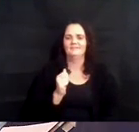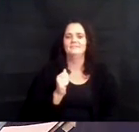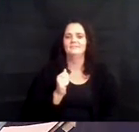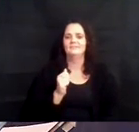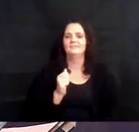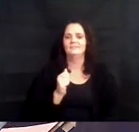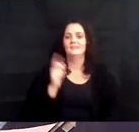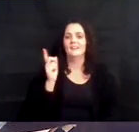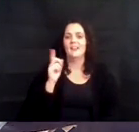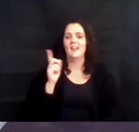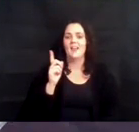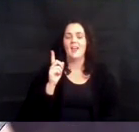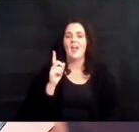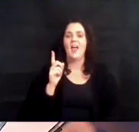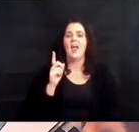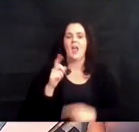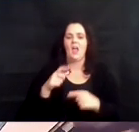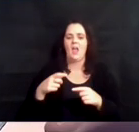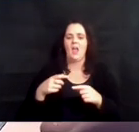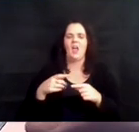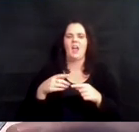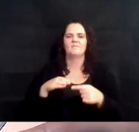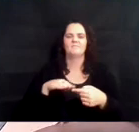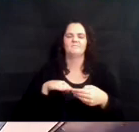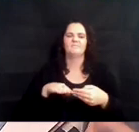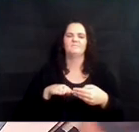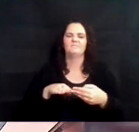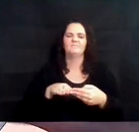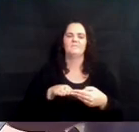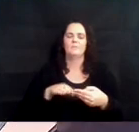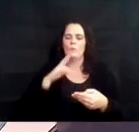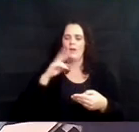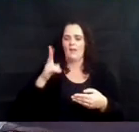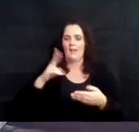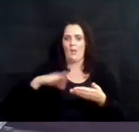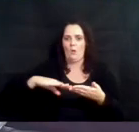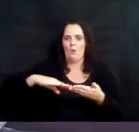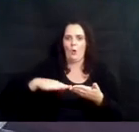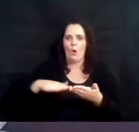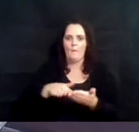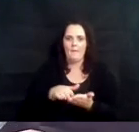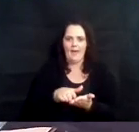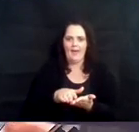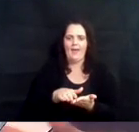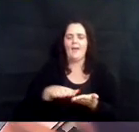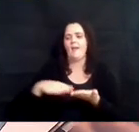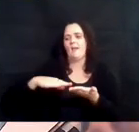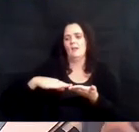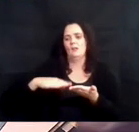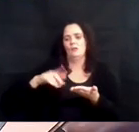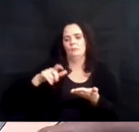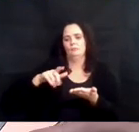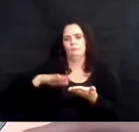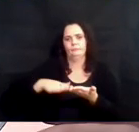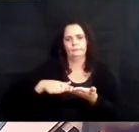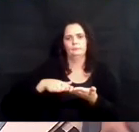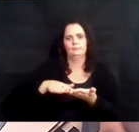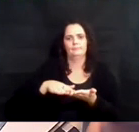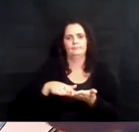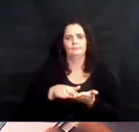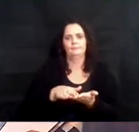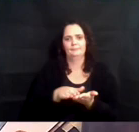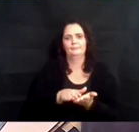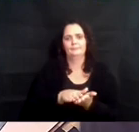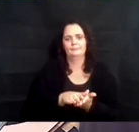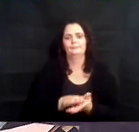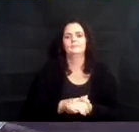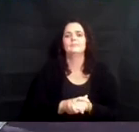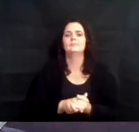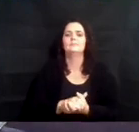rotating that shadow back again, just as an example, okay, rotate, shoot, rotate,